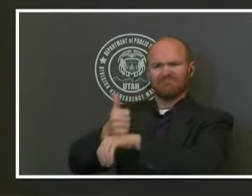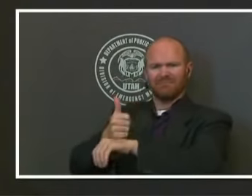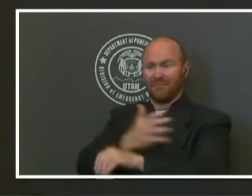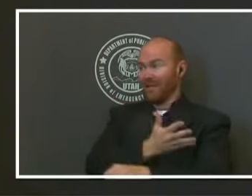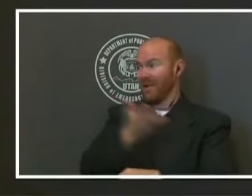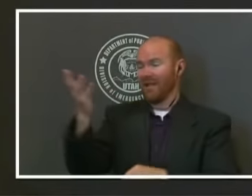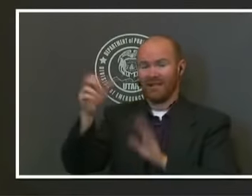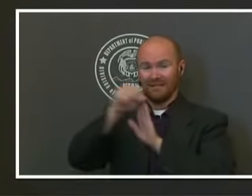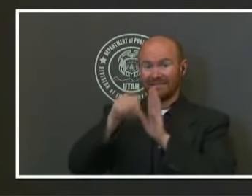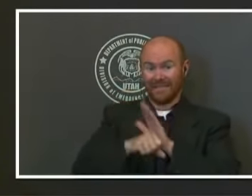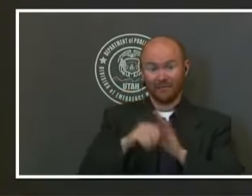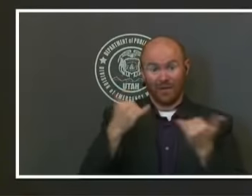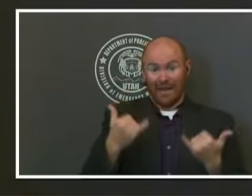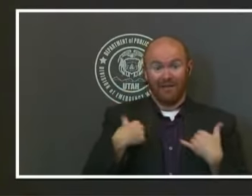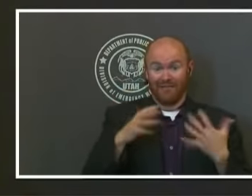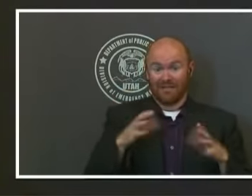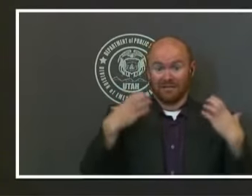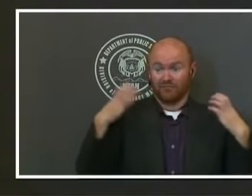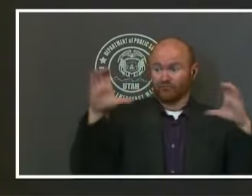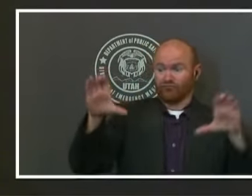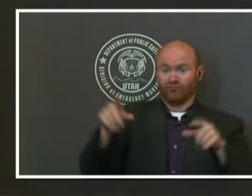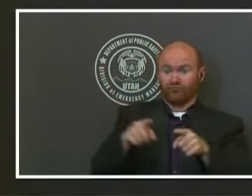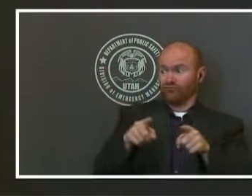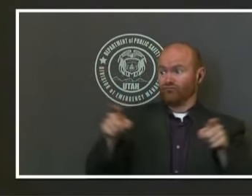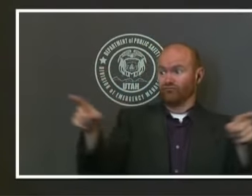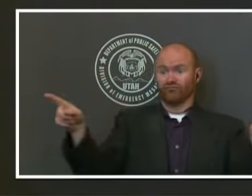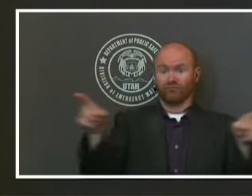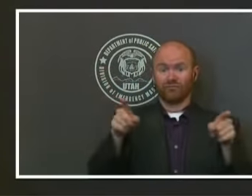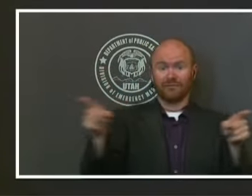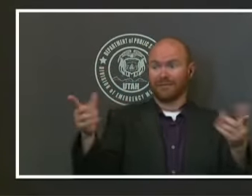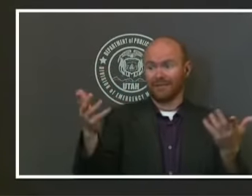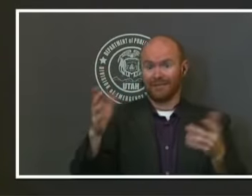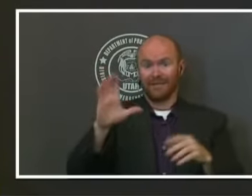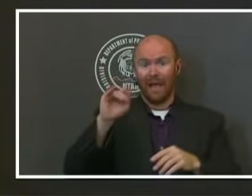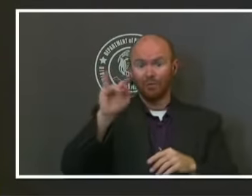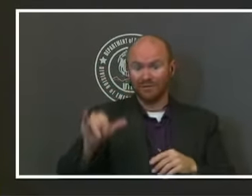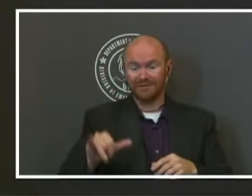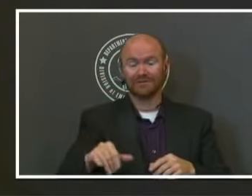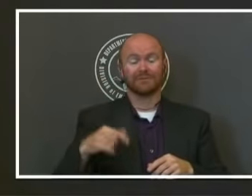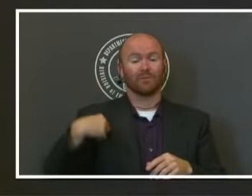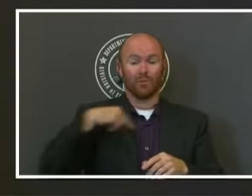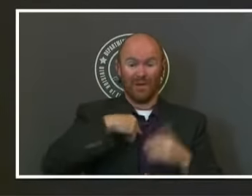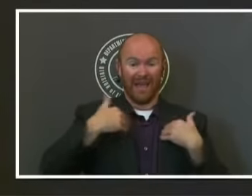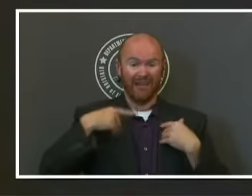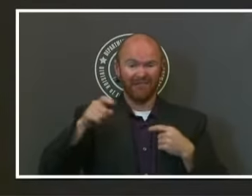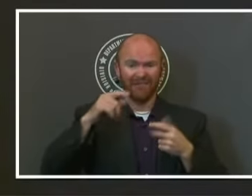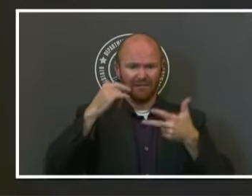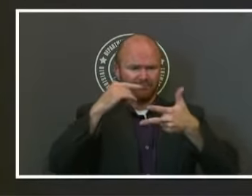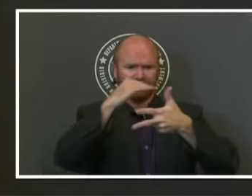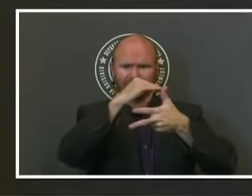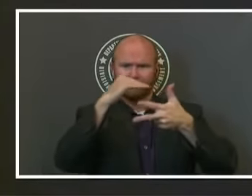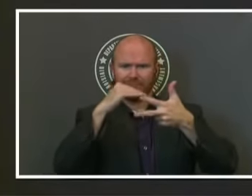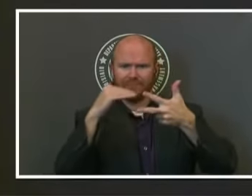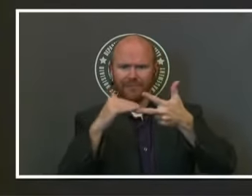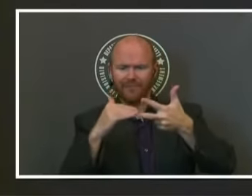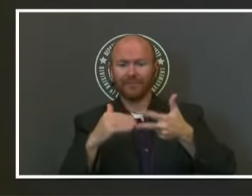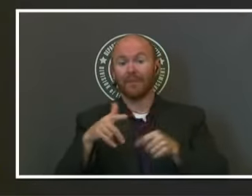hands we have a transmission rate categories and so the local